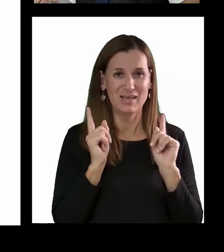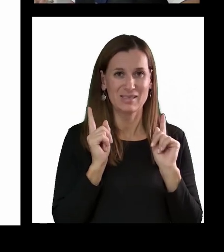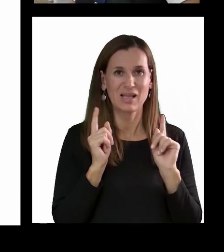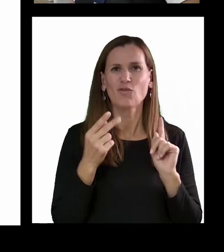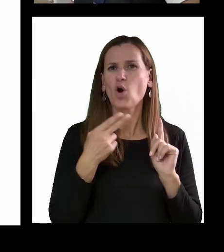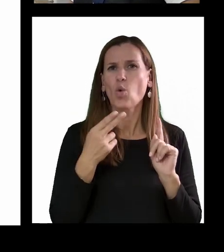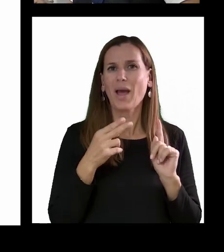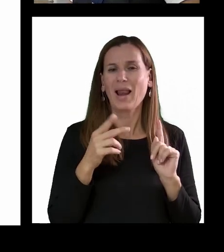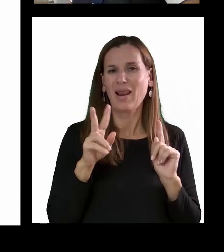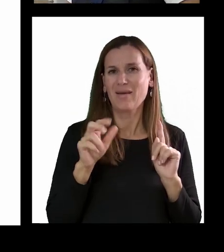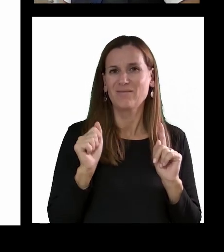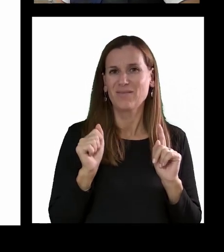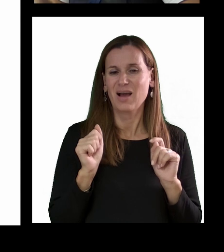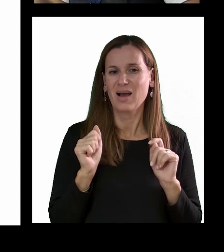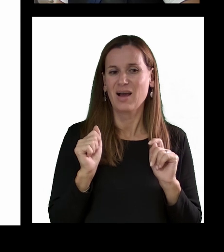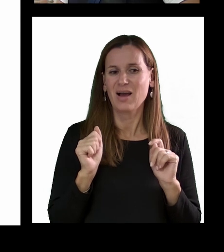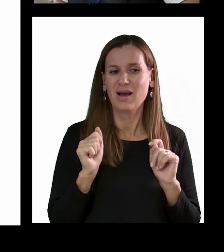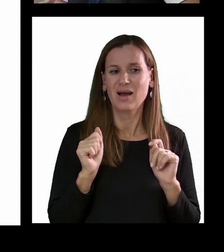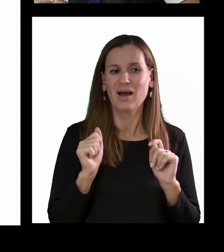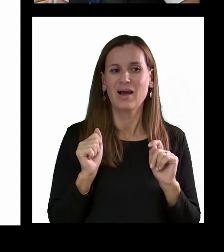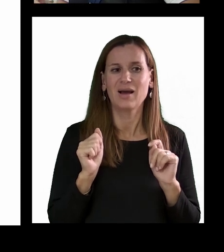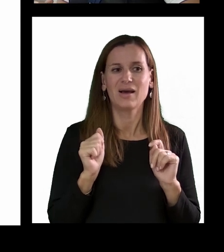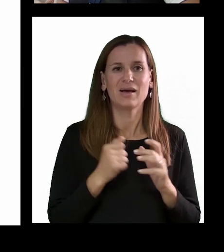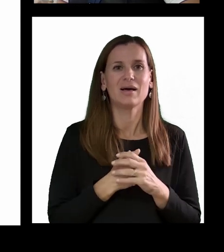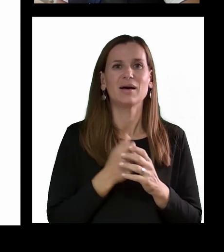has addressed needs representing the network of support